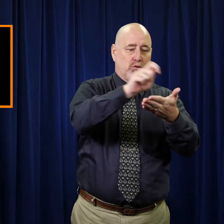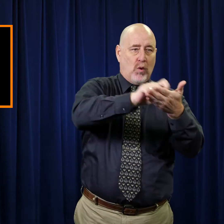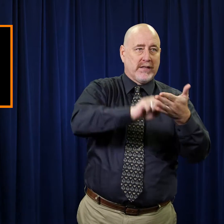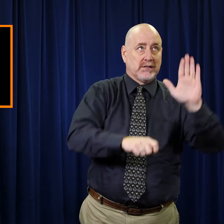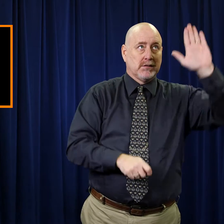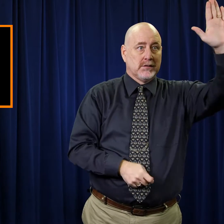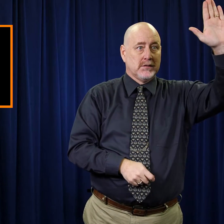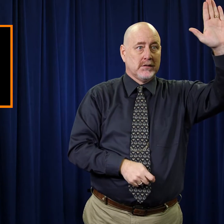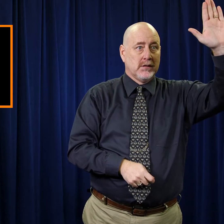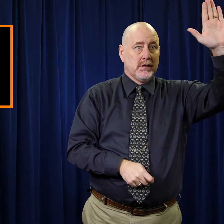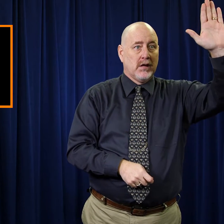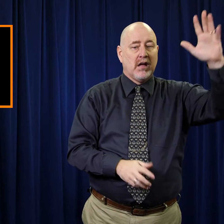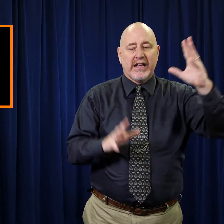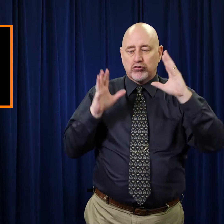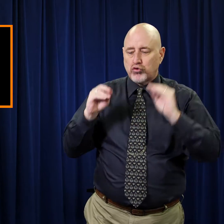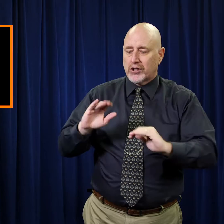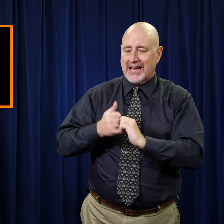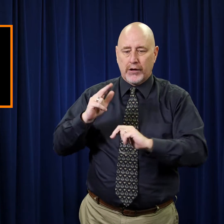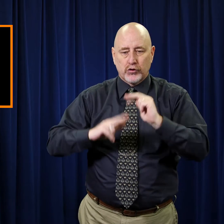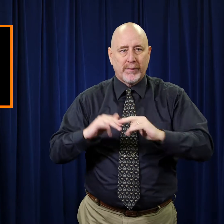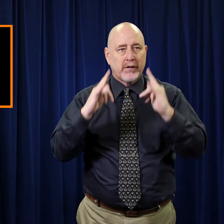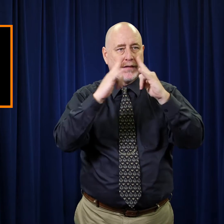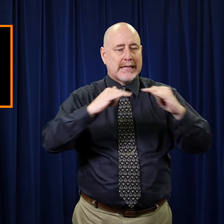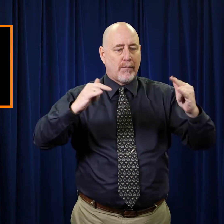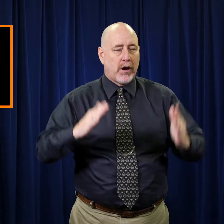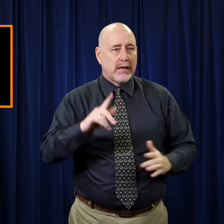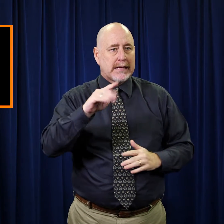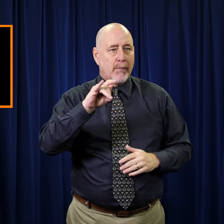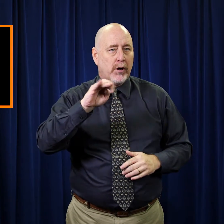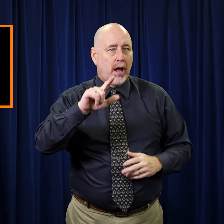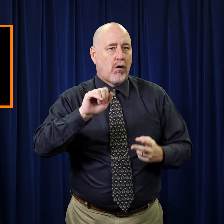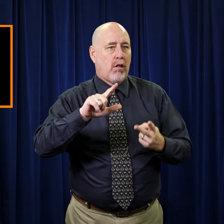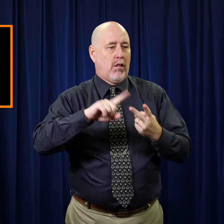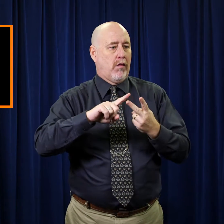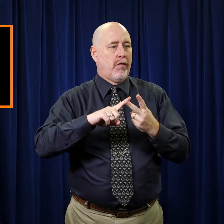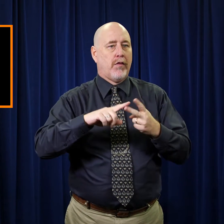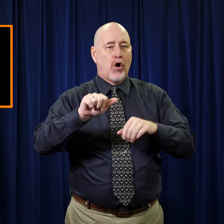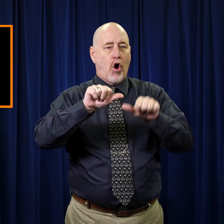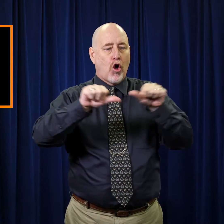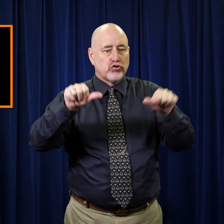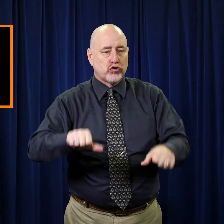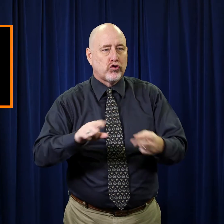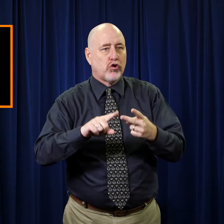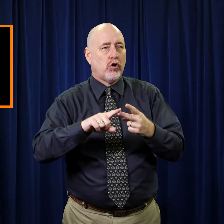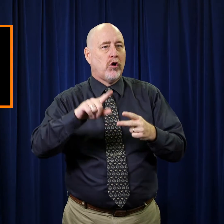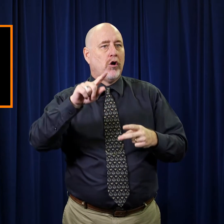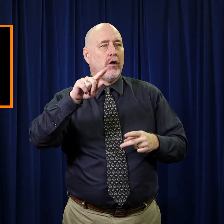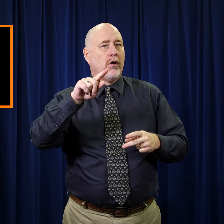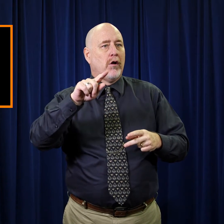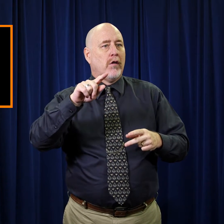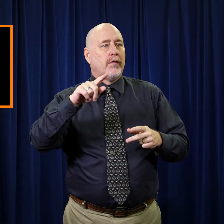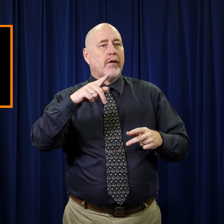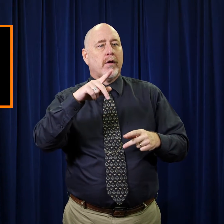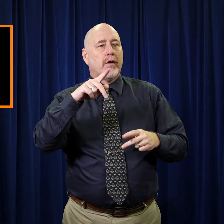with his own hands. There will be the instruction of the building of the tabernacle and the altar, the furniture, the Ark of the Covenant, the priests'